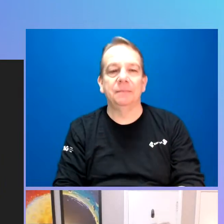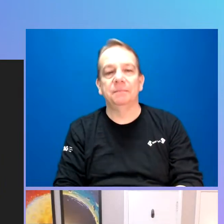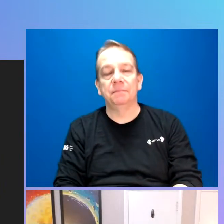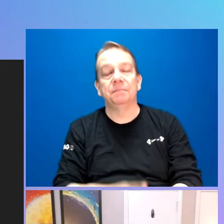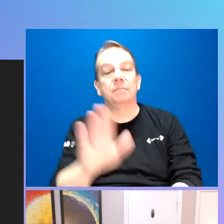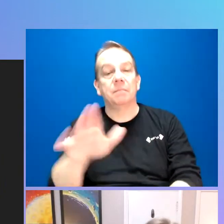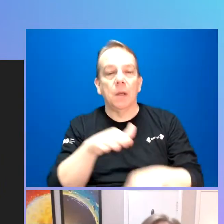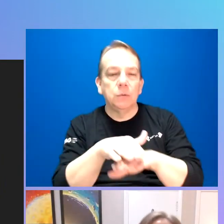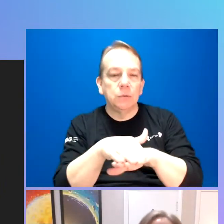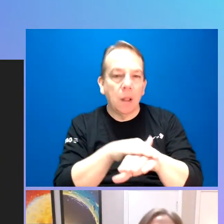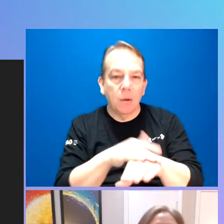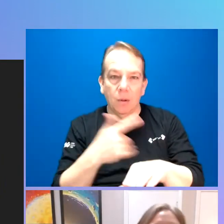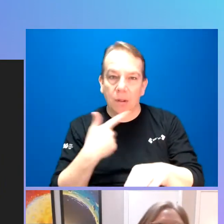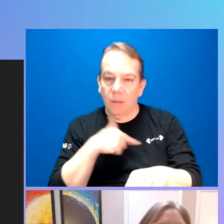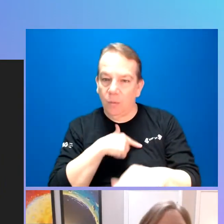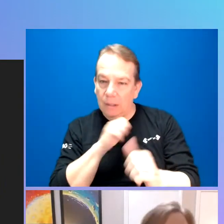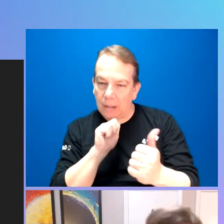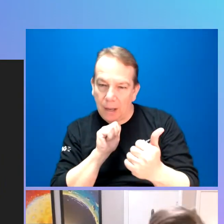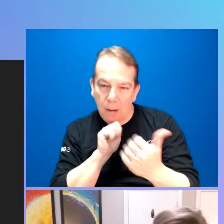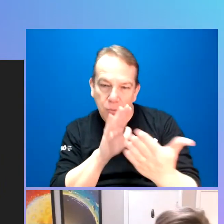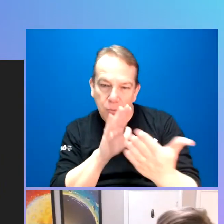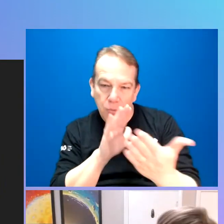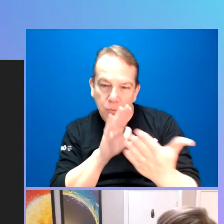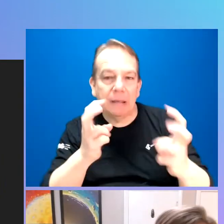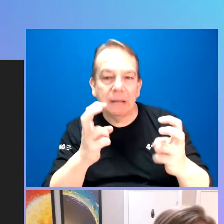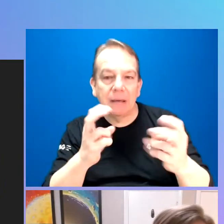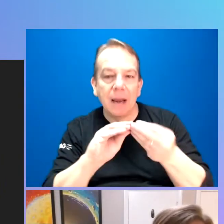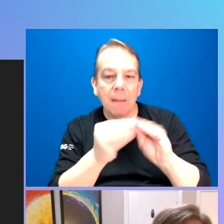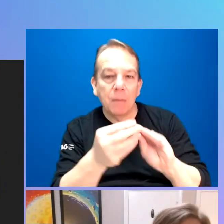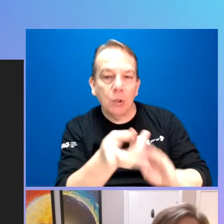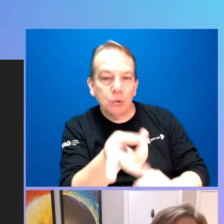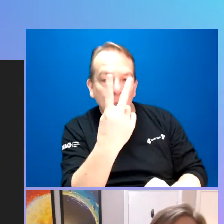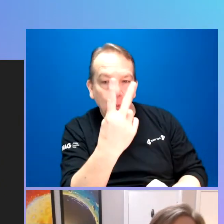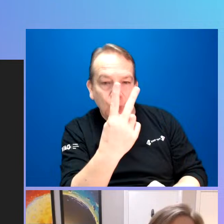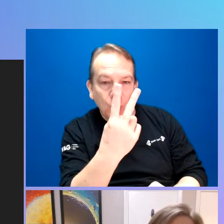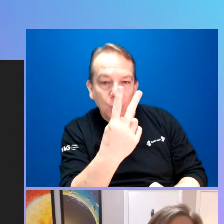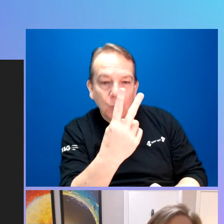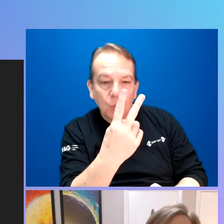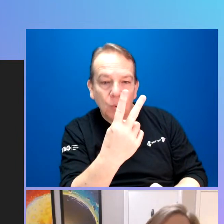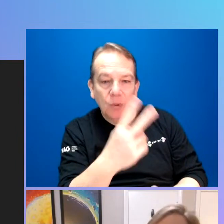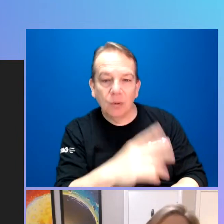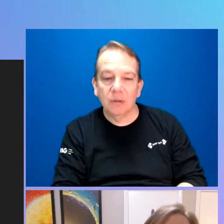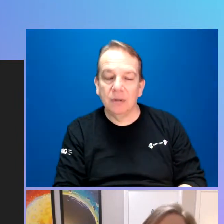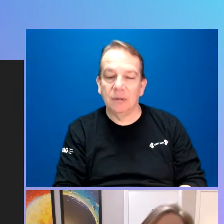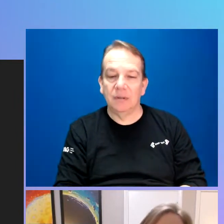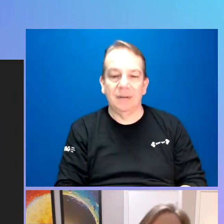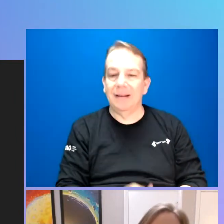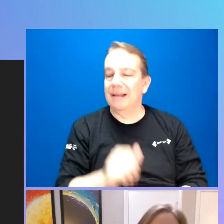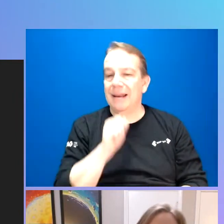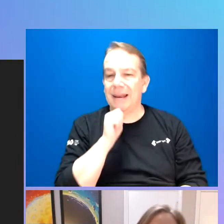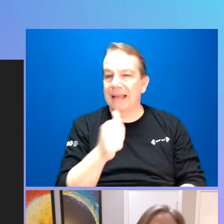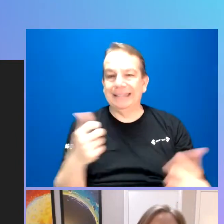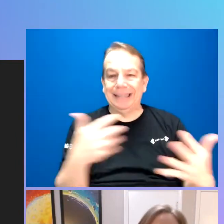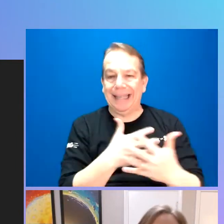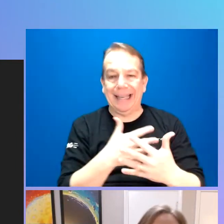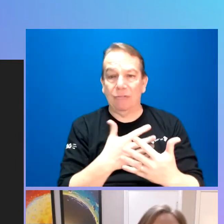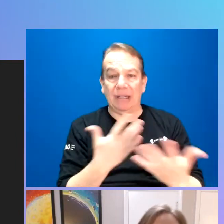number two and we find it's not